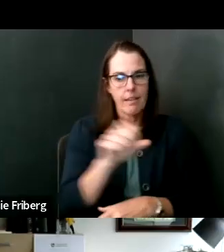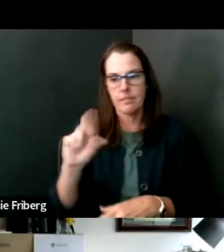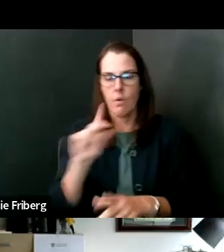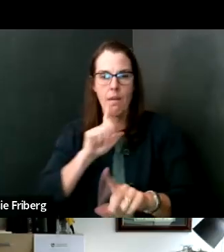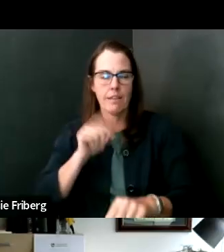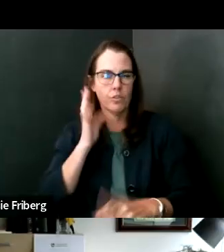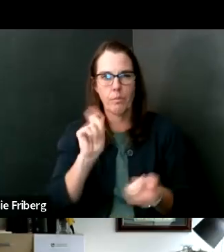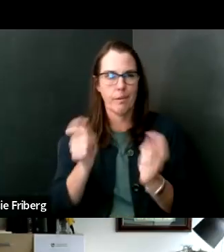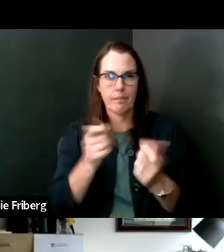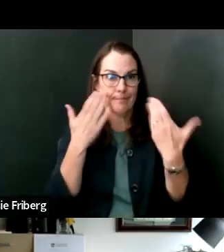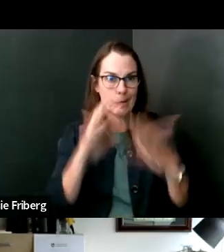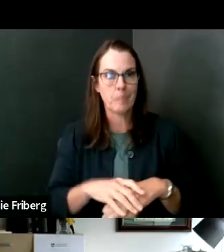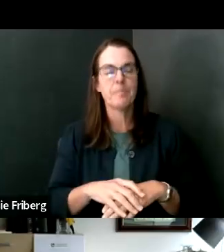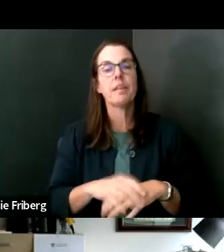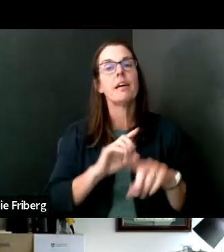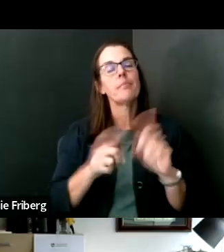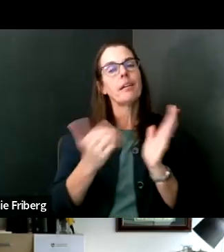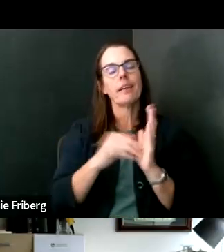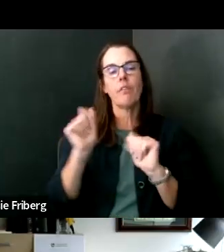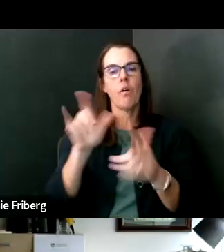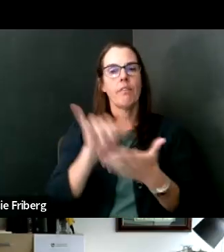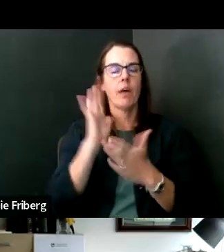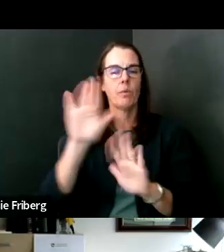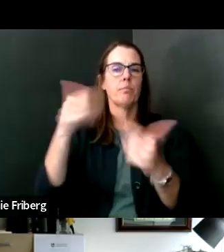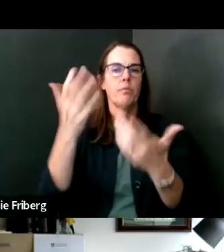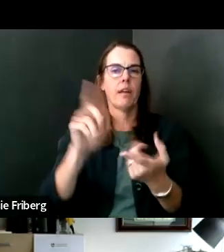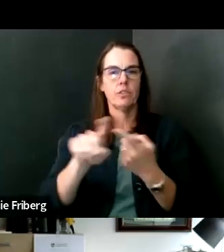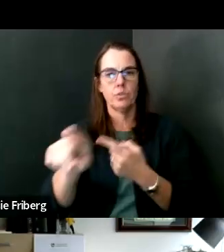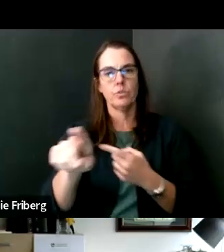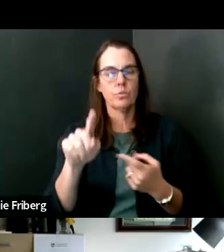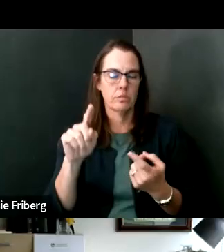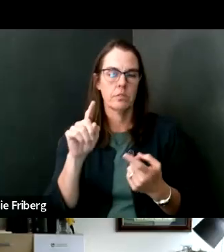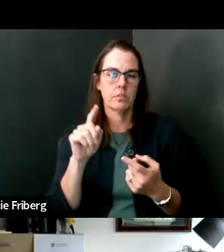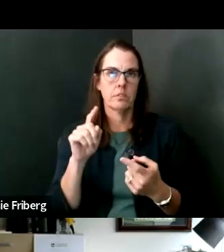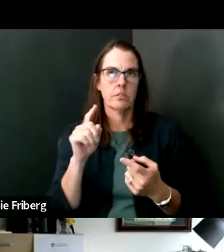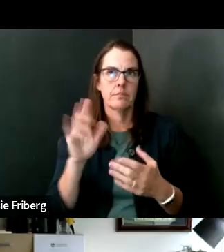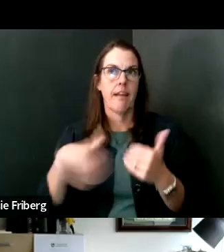altered. But again, that will all be um provided to you as an update at next month's meeting. But